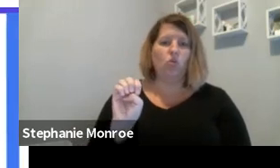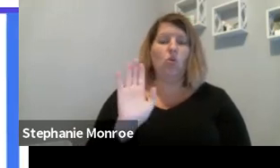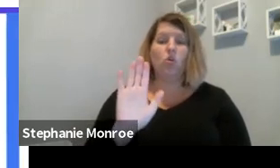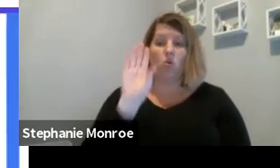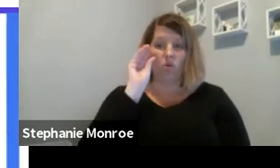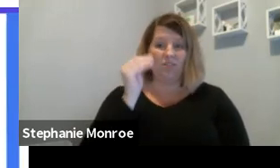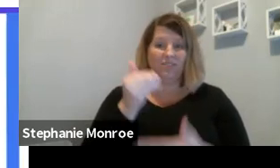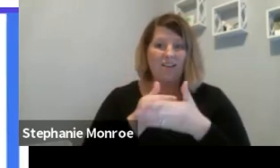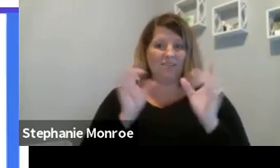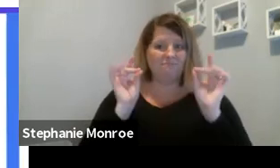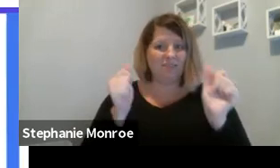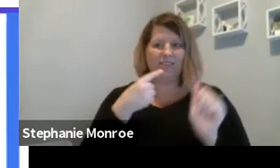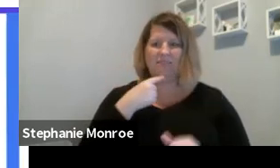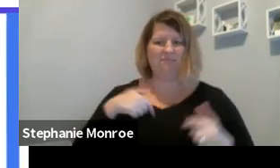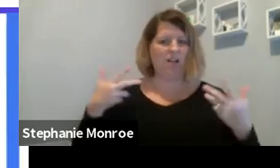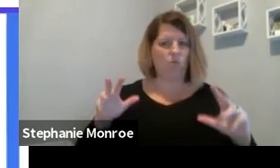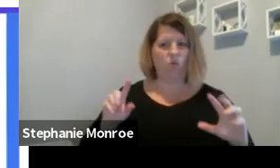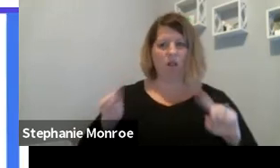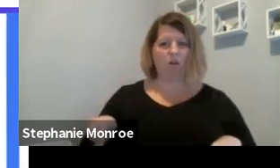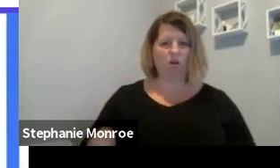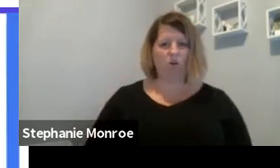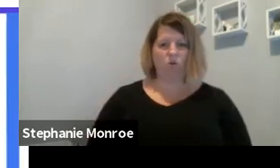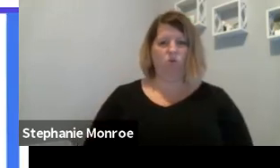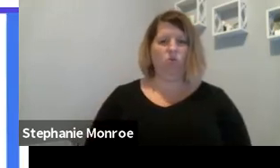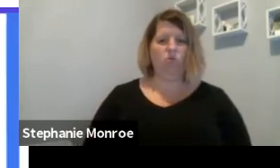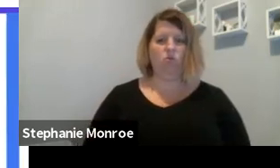your son immediately says that he doesn't wanna go.